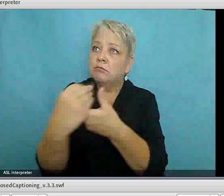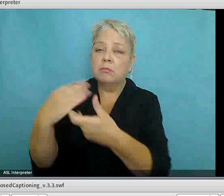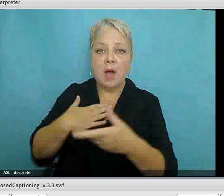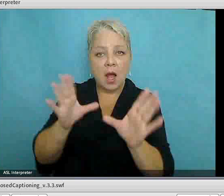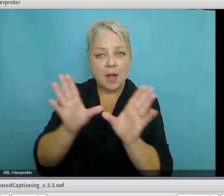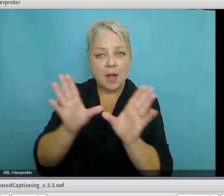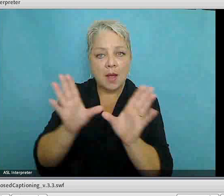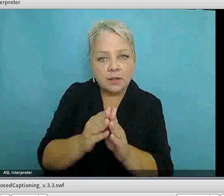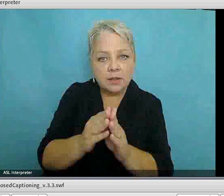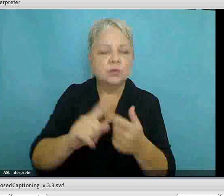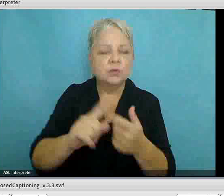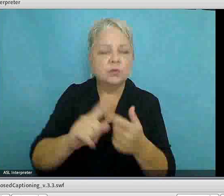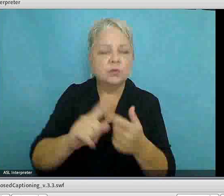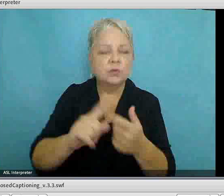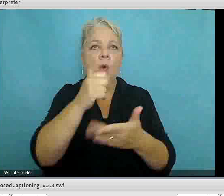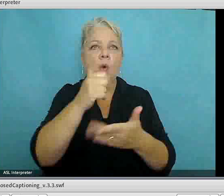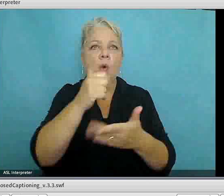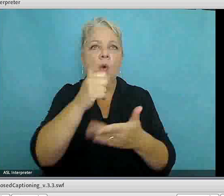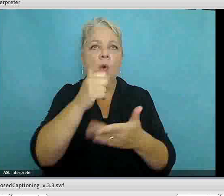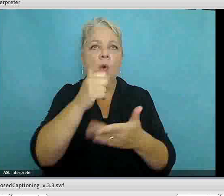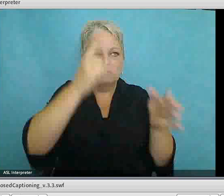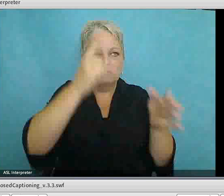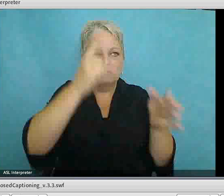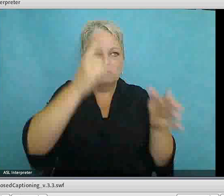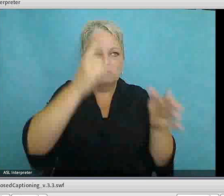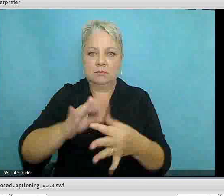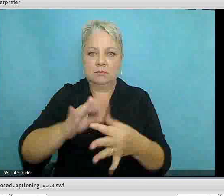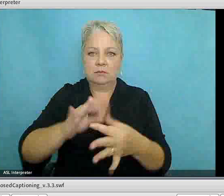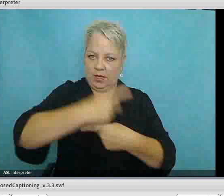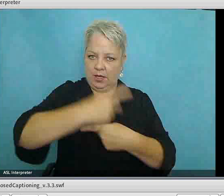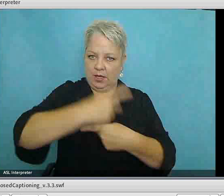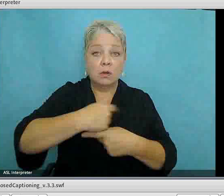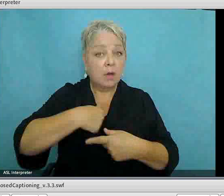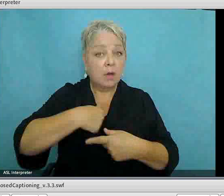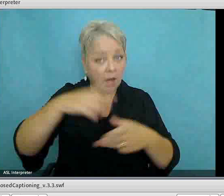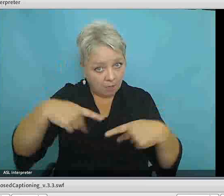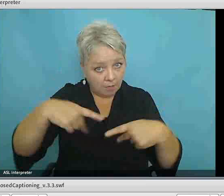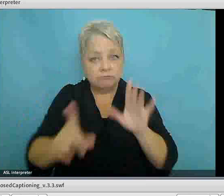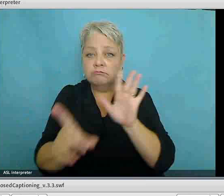involving their care. The enrollee can attend every meeting about their care.